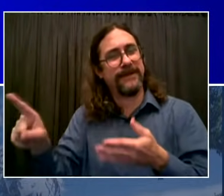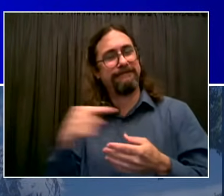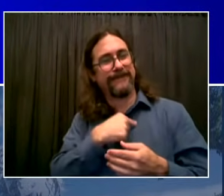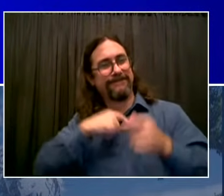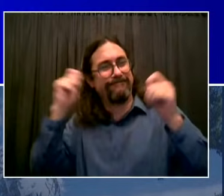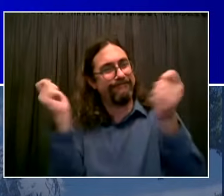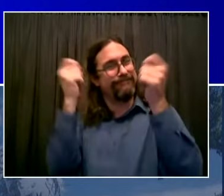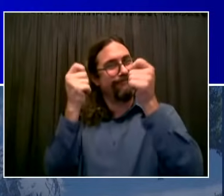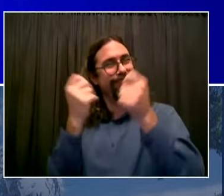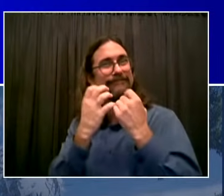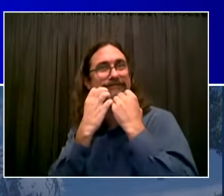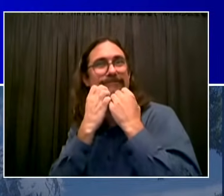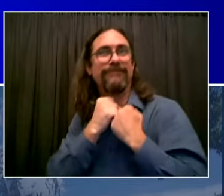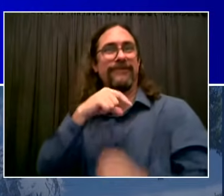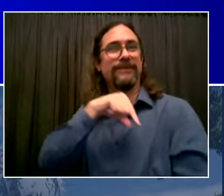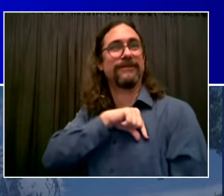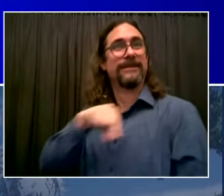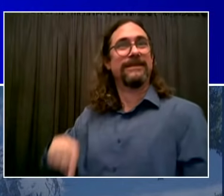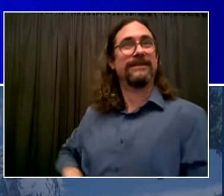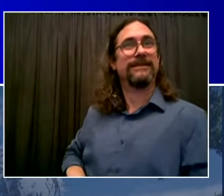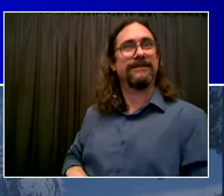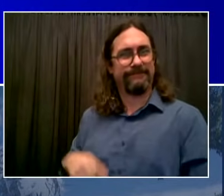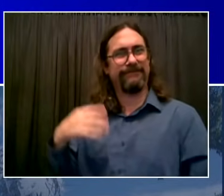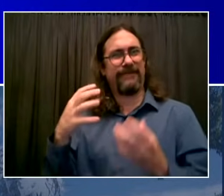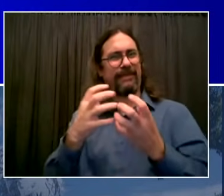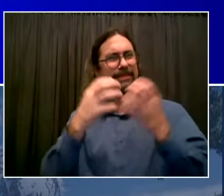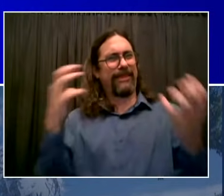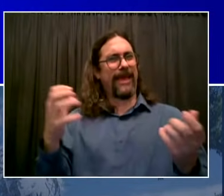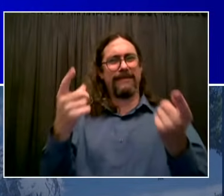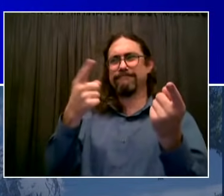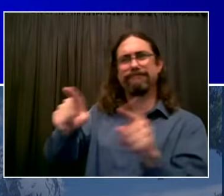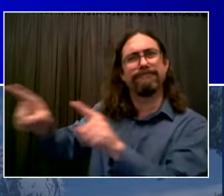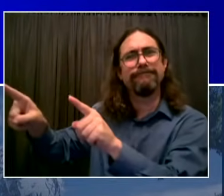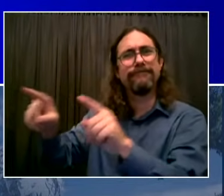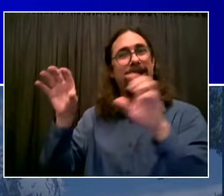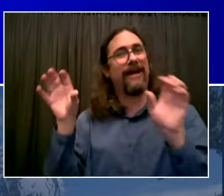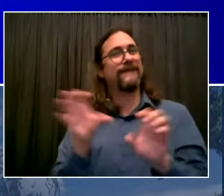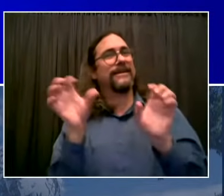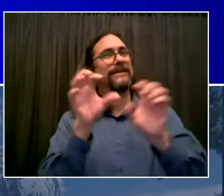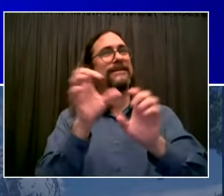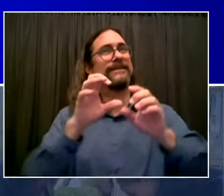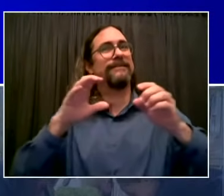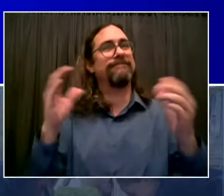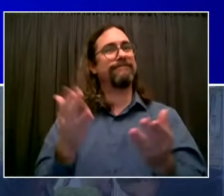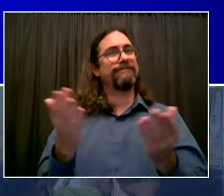HAPPENING HEER WITH SO MANY POSITIVE THINGS. WE WILL KEEP INVESTING IN QUEENS BECAUSE THERE'S A